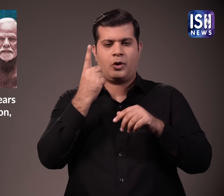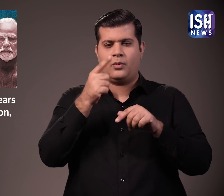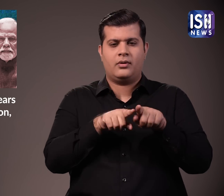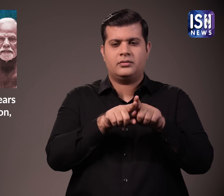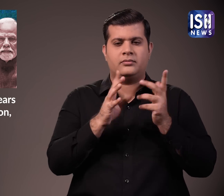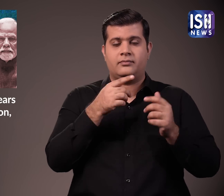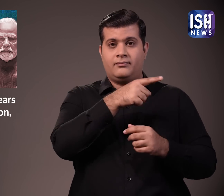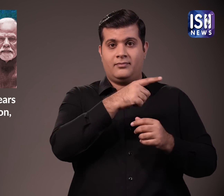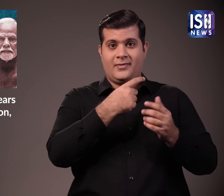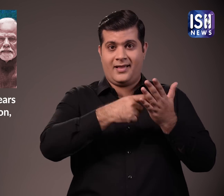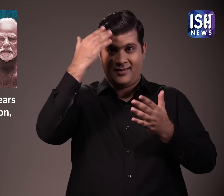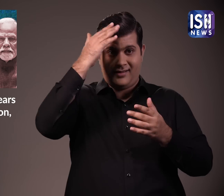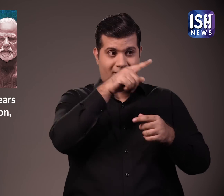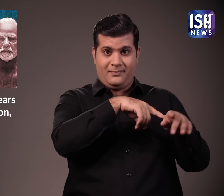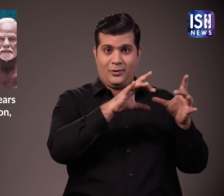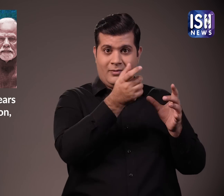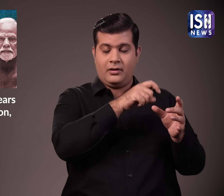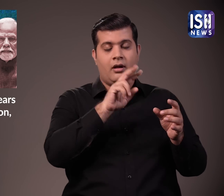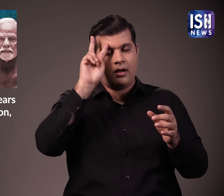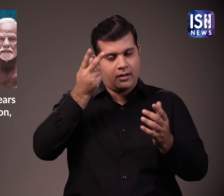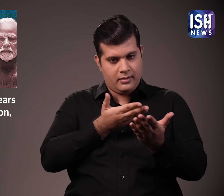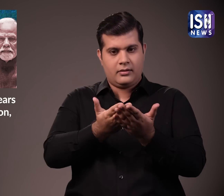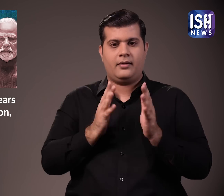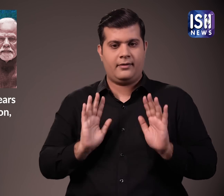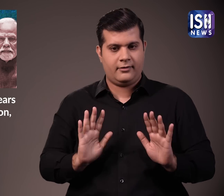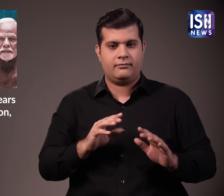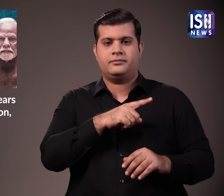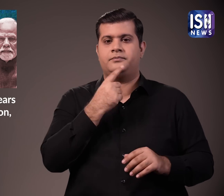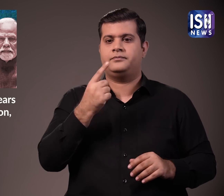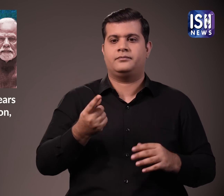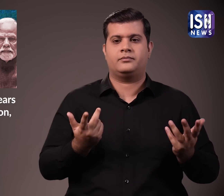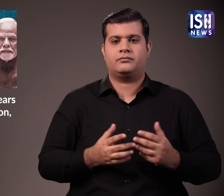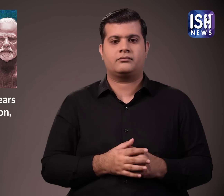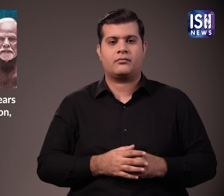The Kovind panel has recommended a solution for this. It says,